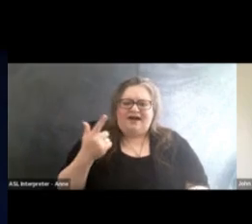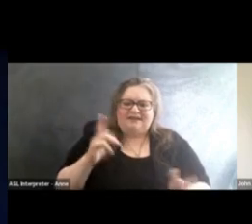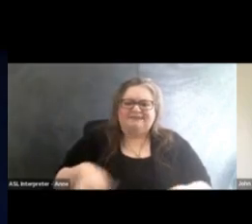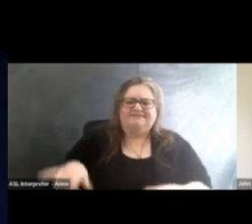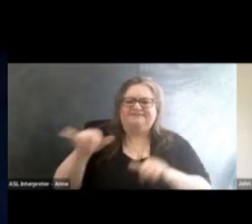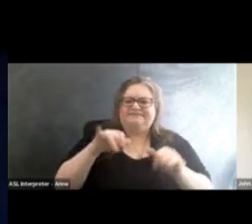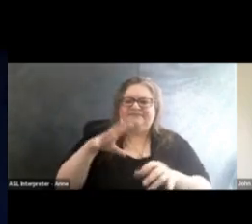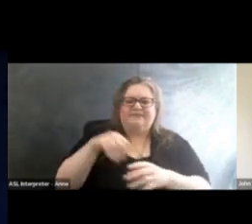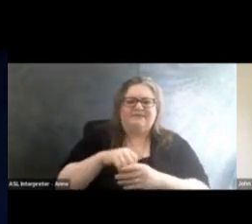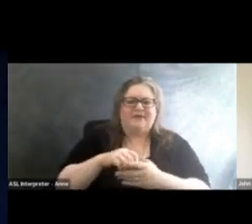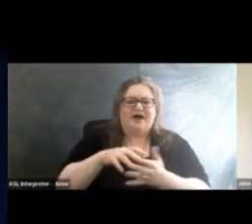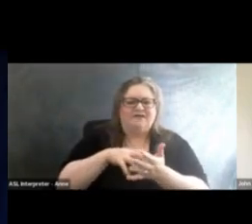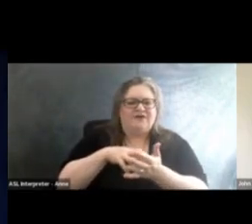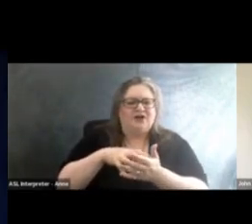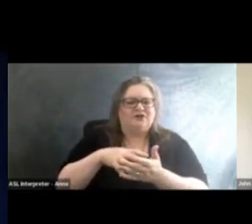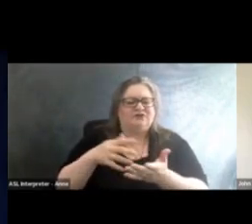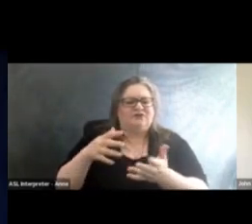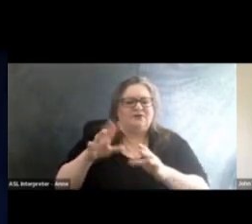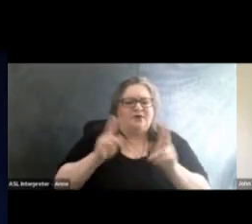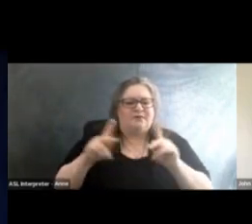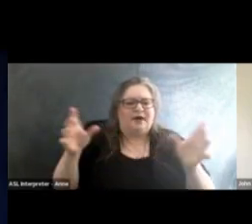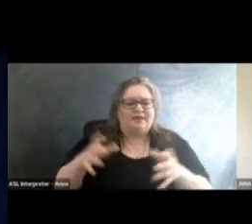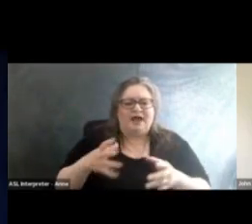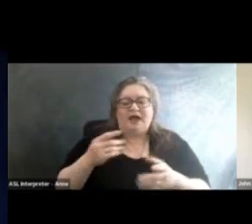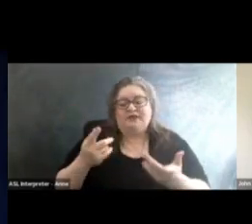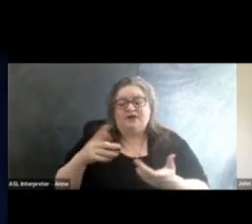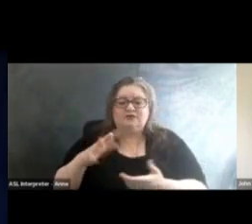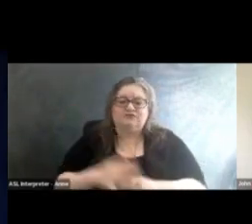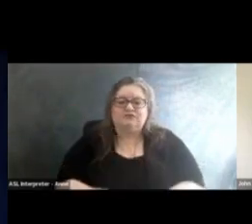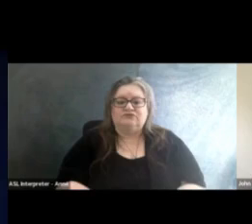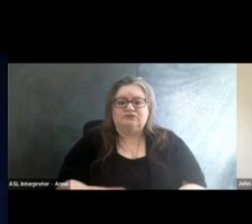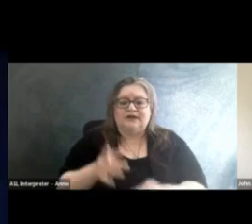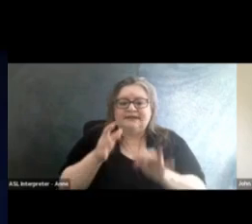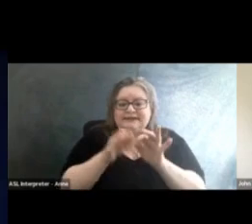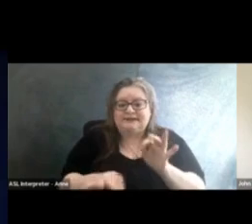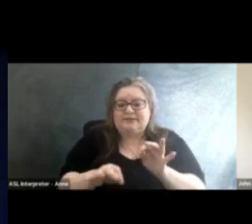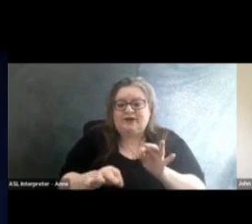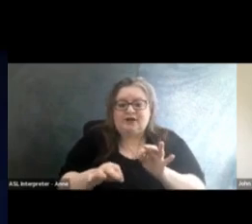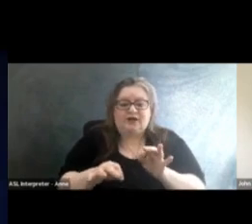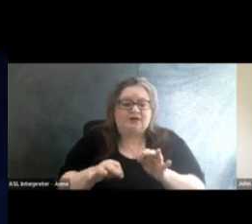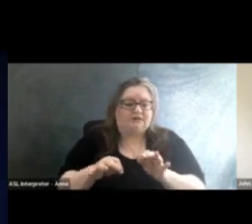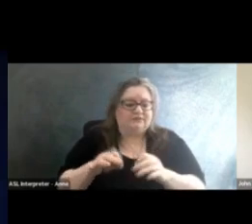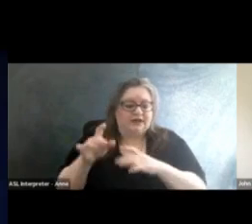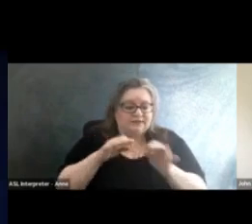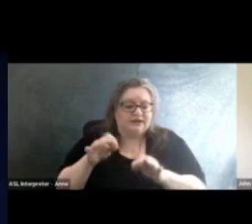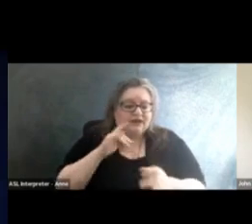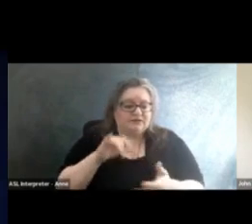And there's a kind of a pretty simple pathophysiologic explanation for it. It's not not